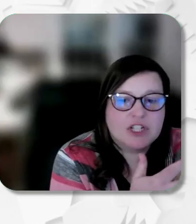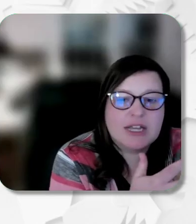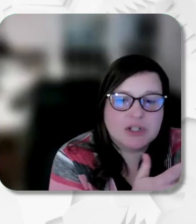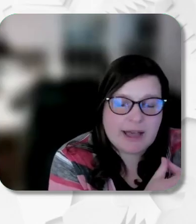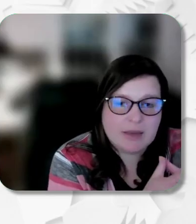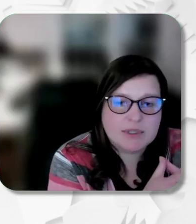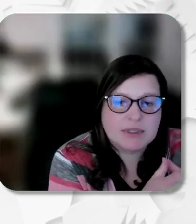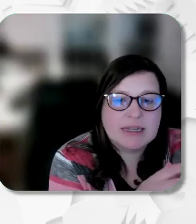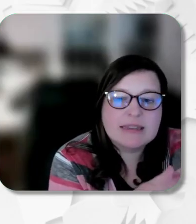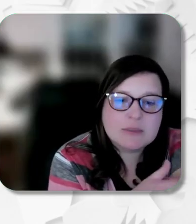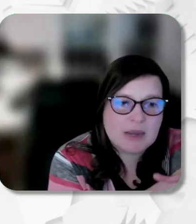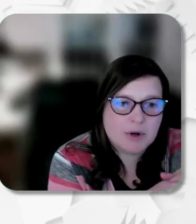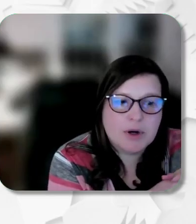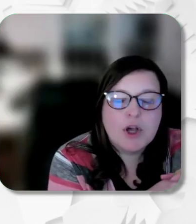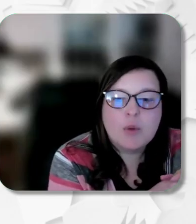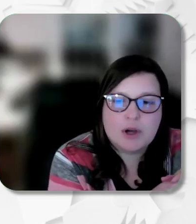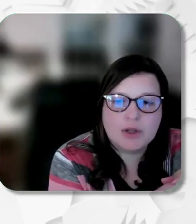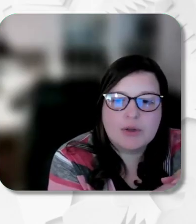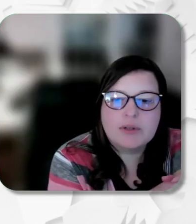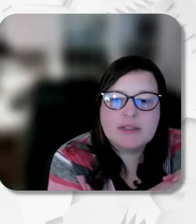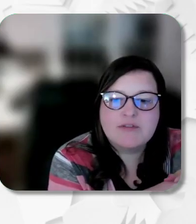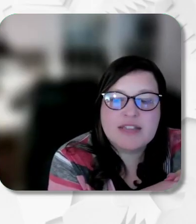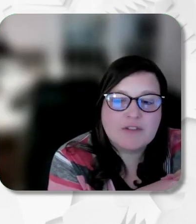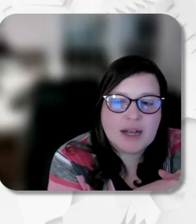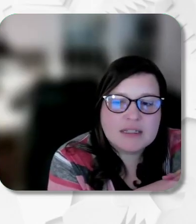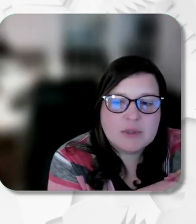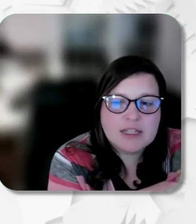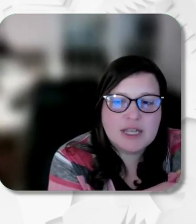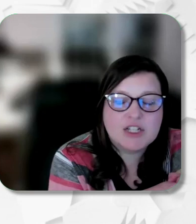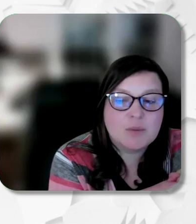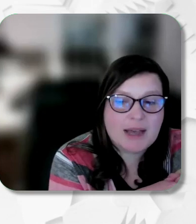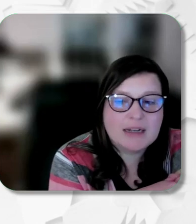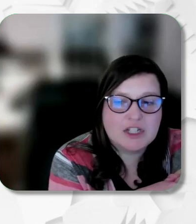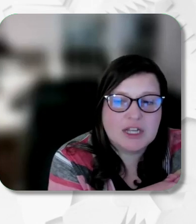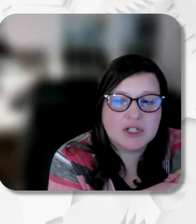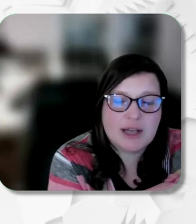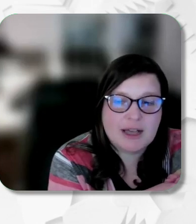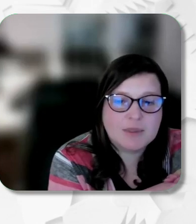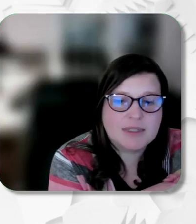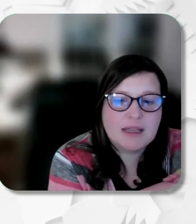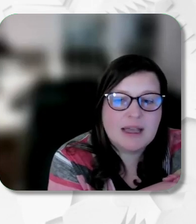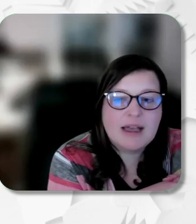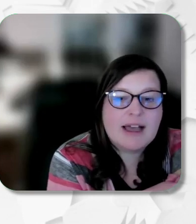educational apps. In this paper we argued for that for us to put education back in educational apps